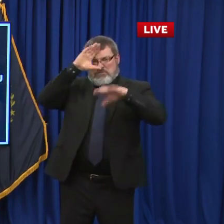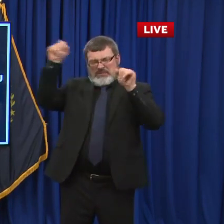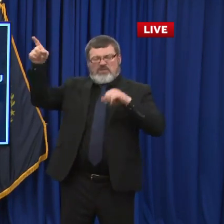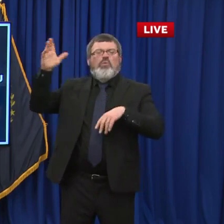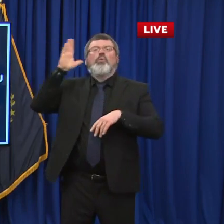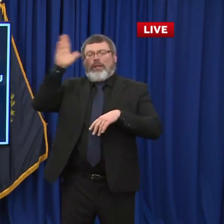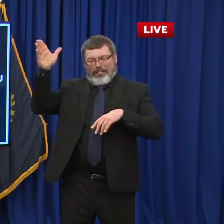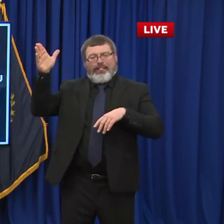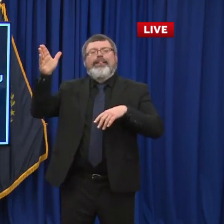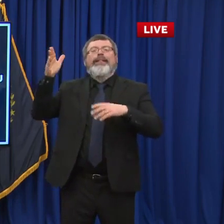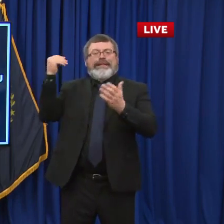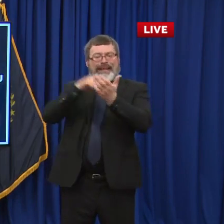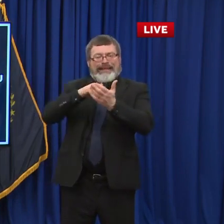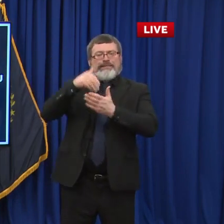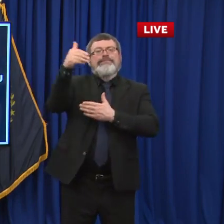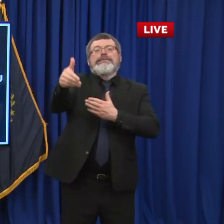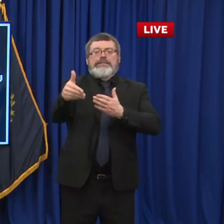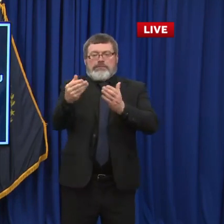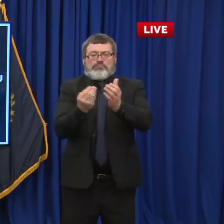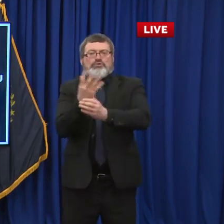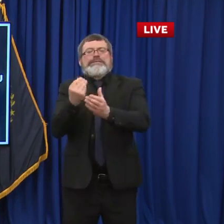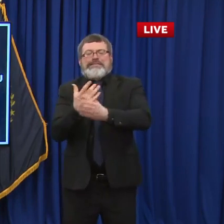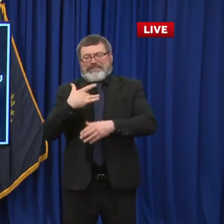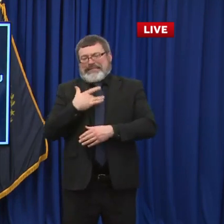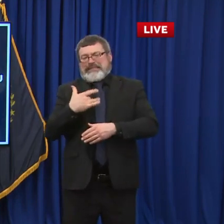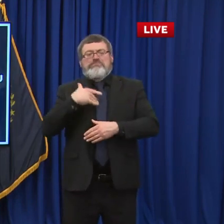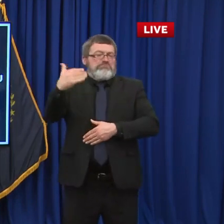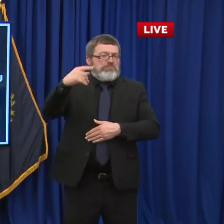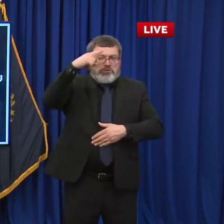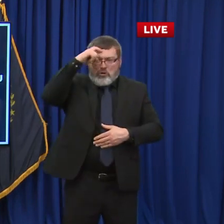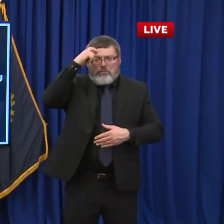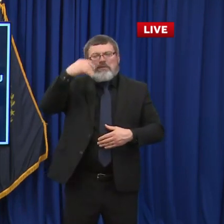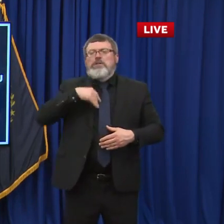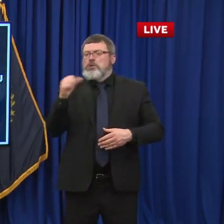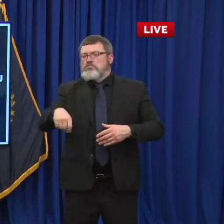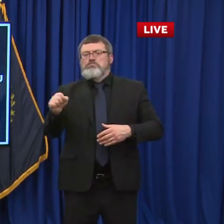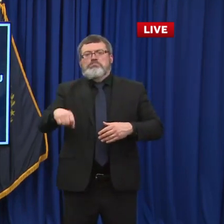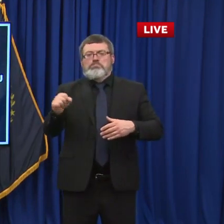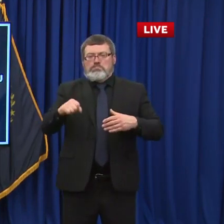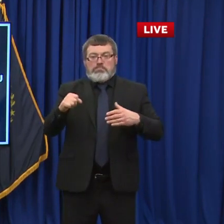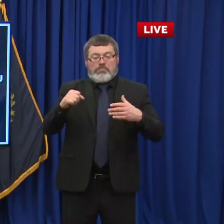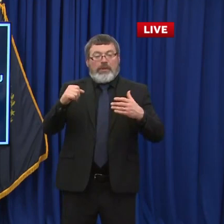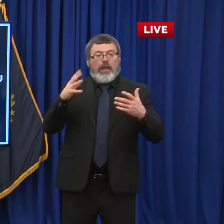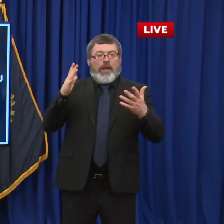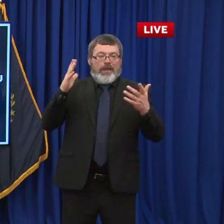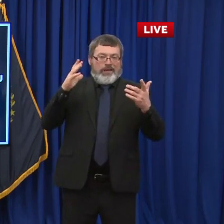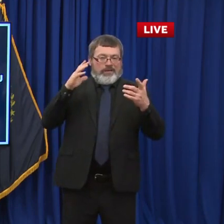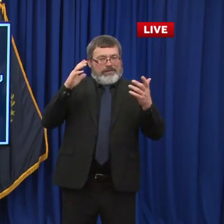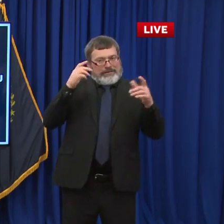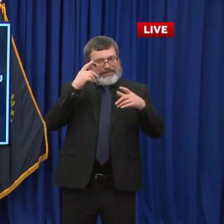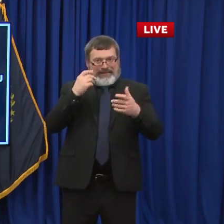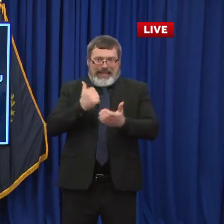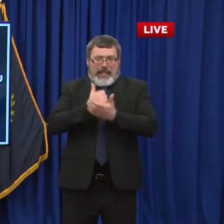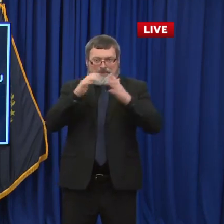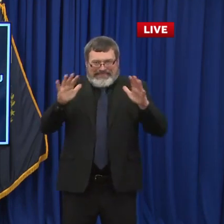DIDN’T YOU KNOW INCOMING PRESIDENT BIDEN? BIDEN’S ADMINISTRATION, THEY WOULD PROBABLY PUSH FOR ANOTHER PACKAGE WHETHER IT BE STIMULUS OR ECONOMIC RELIEF, BUT WE’RE IN GOOD SHAPE. THERE IS NO DOUBT.